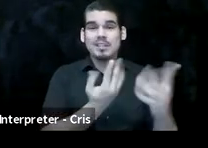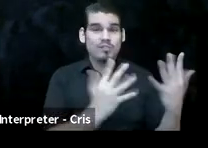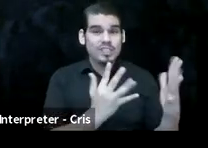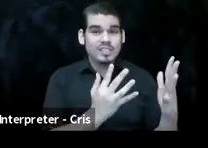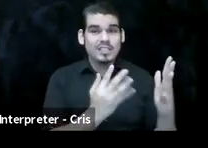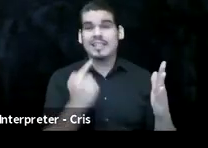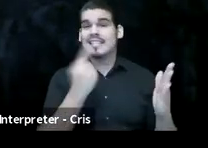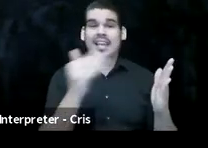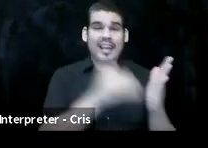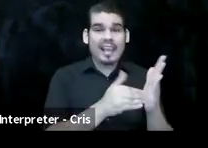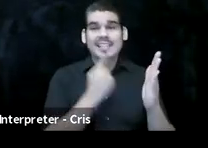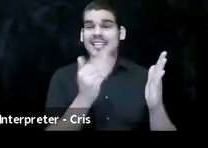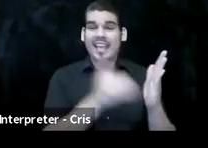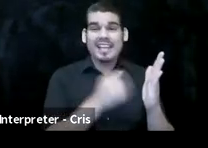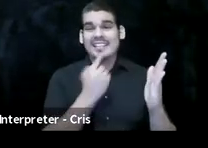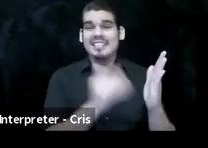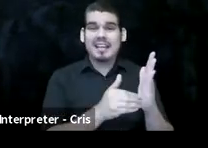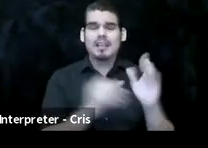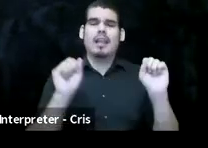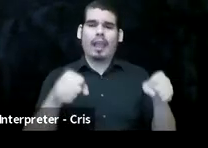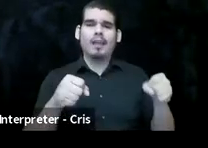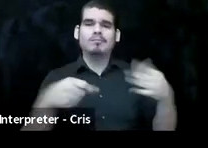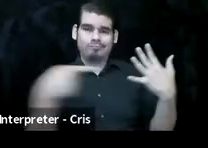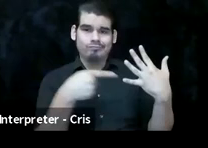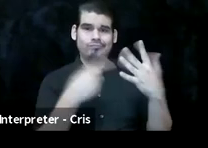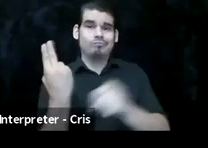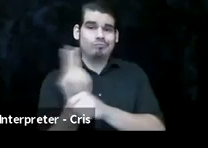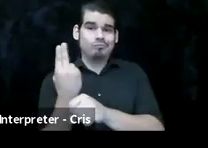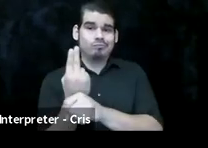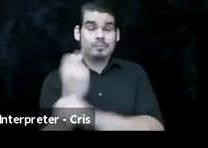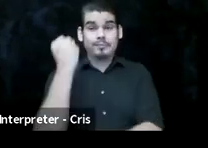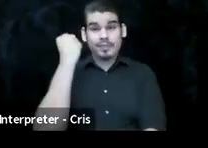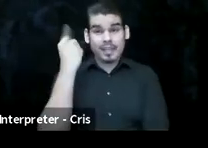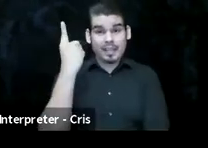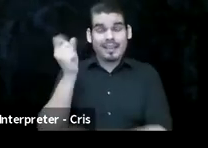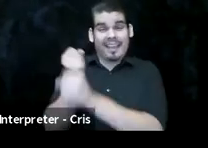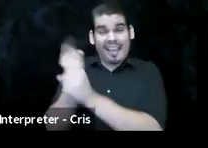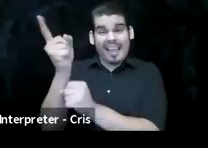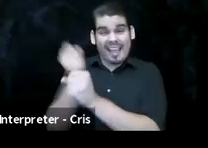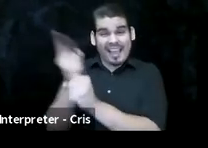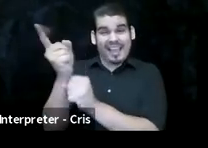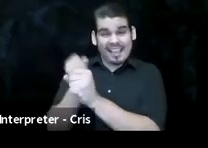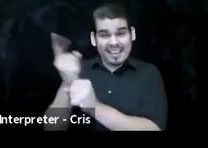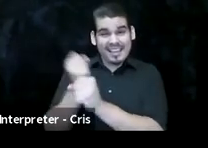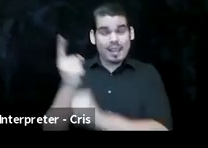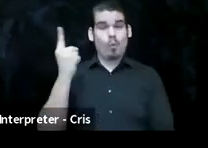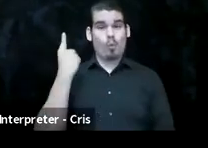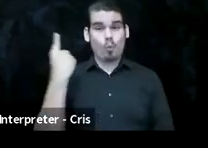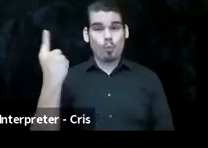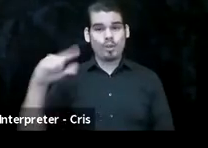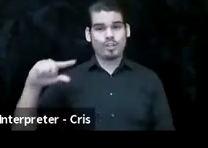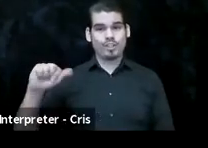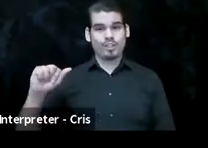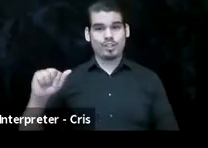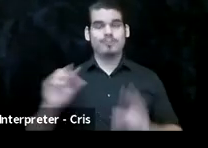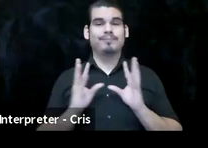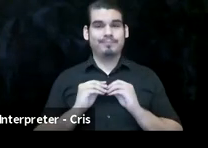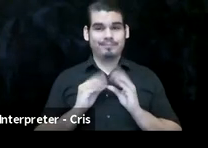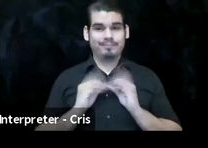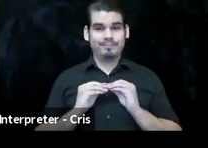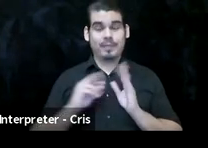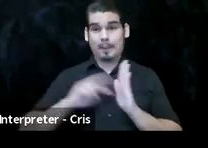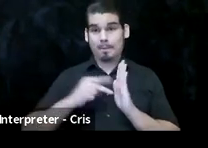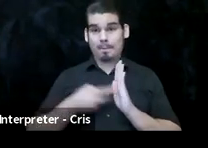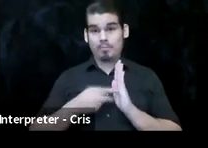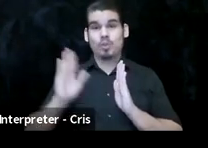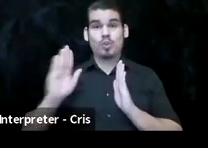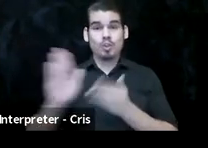Katherine Squire: And it takes three days, so I just really want to I guess yeah caution against that, because you are representing the entire college, and so I just want to you know.